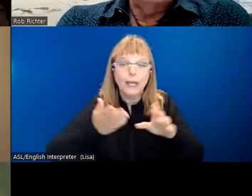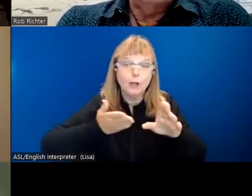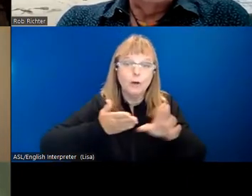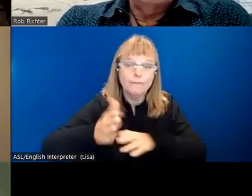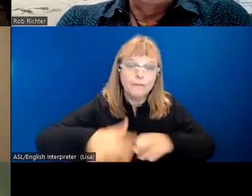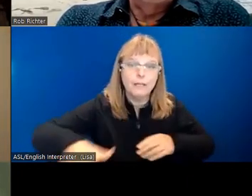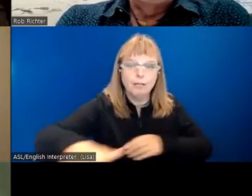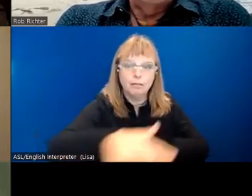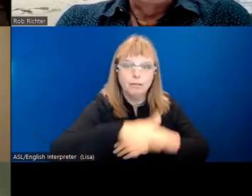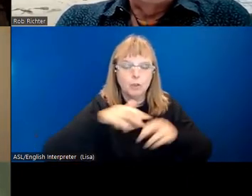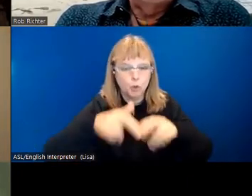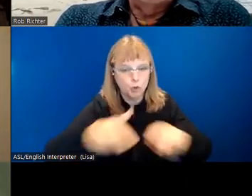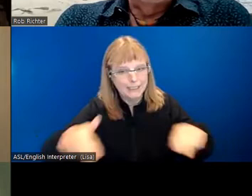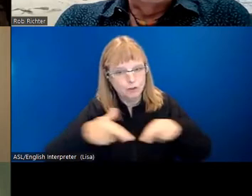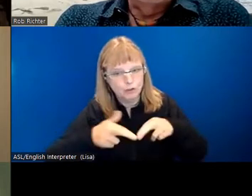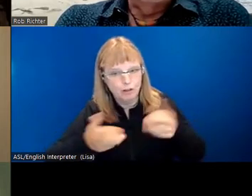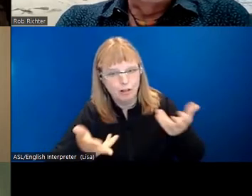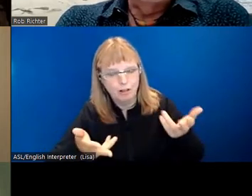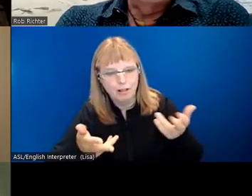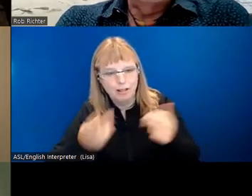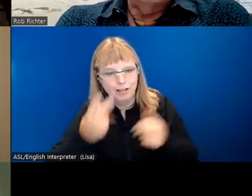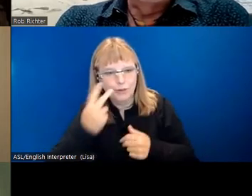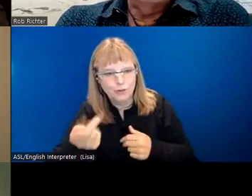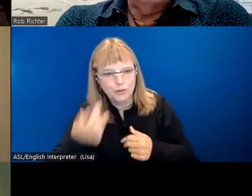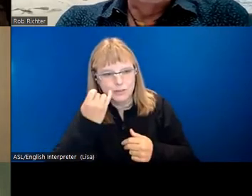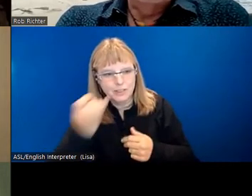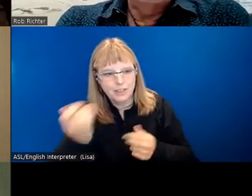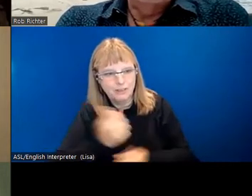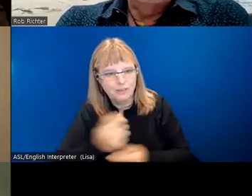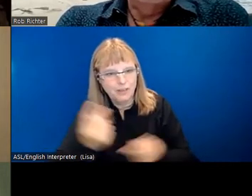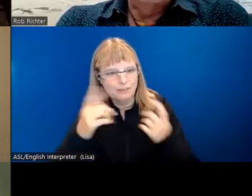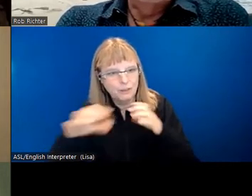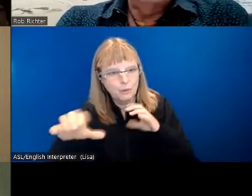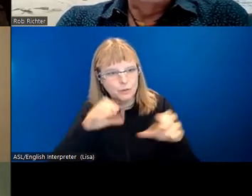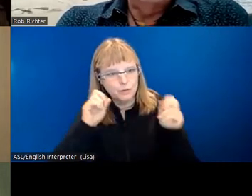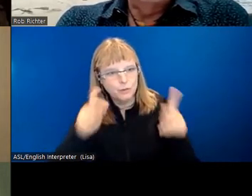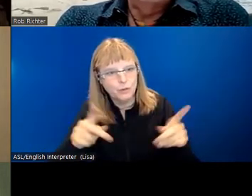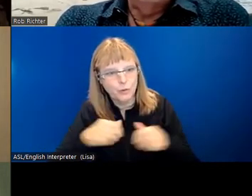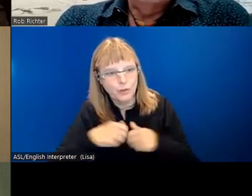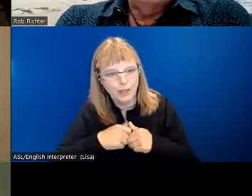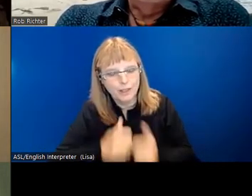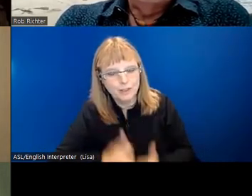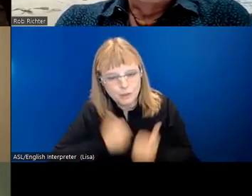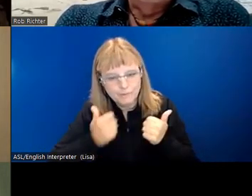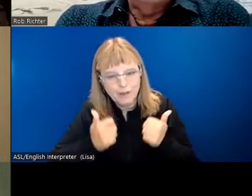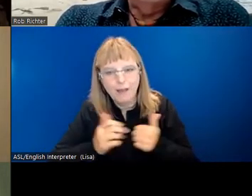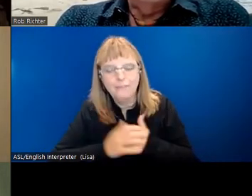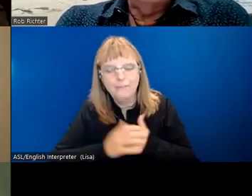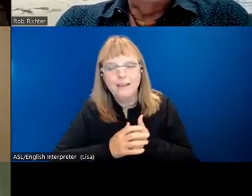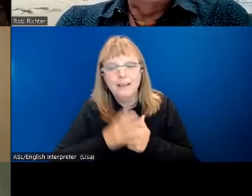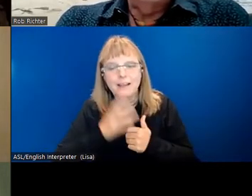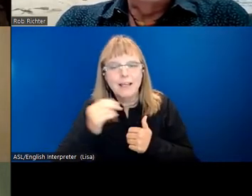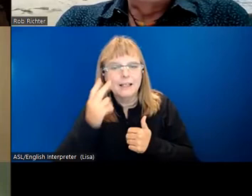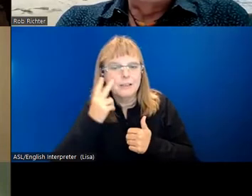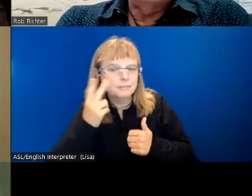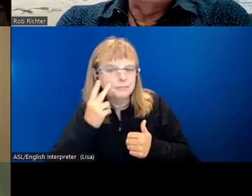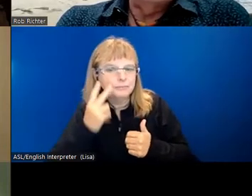and like check that everyone's doing okay and surviving and have a kind of finger on the pulse of our sector